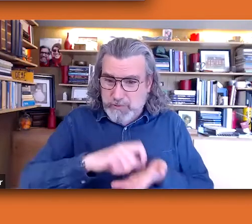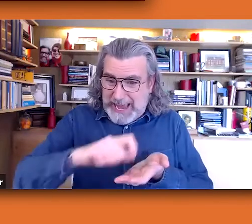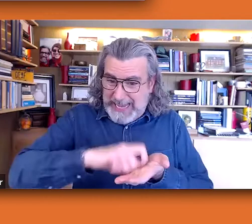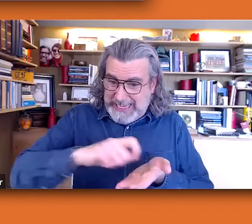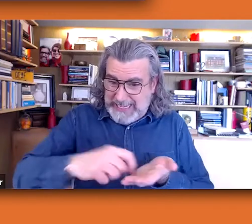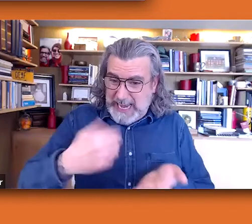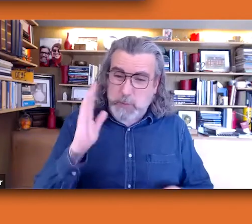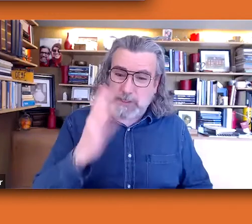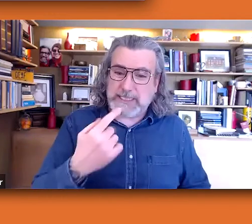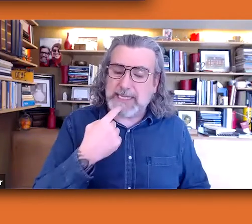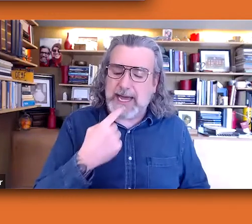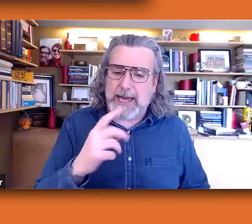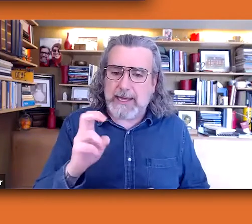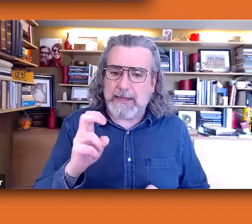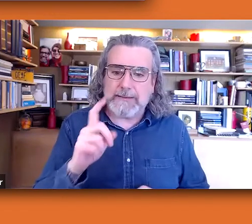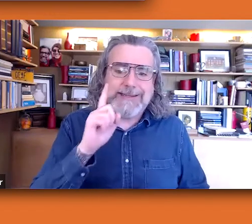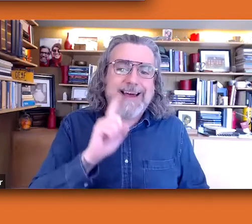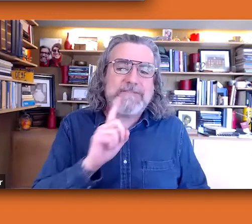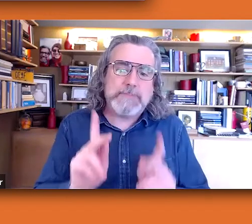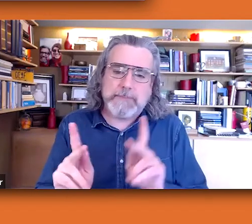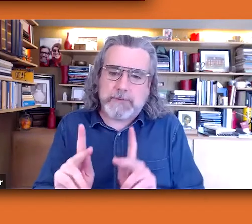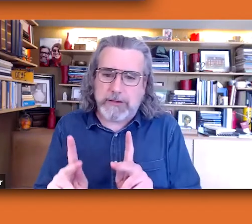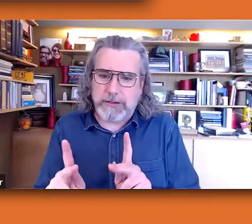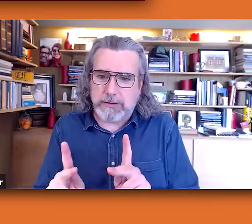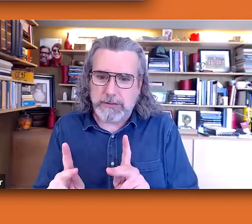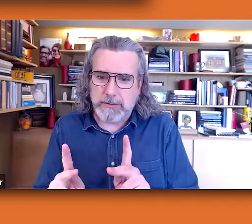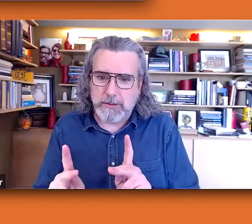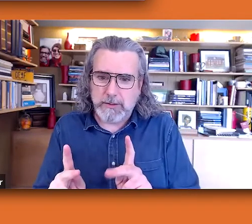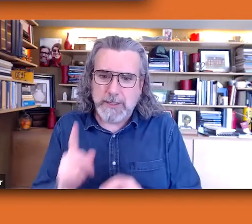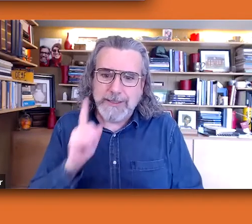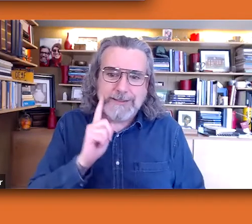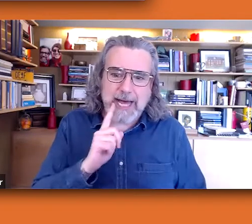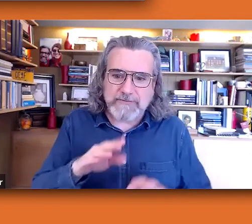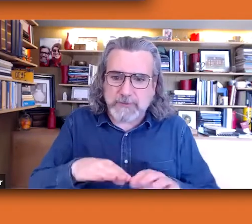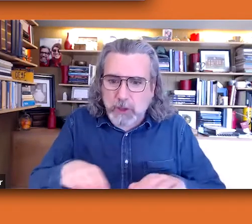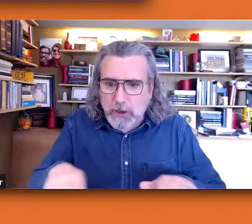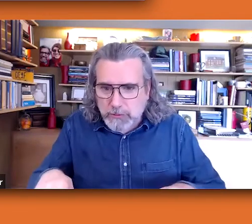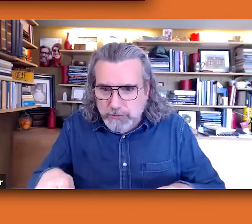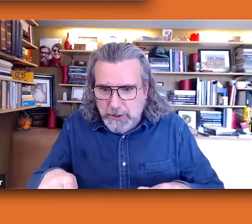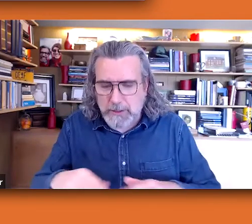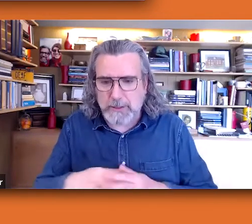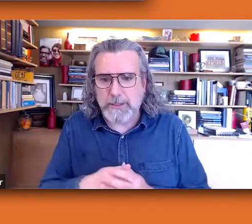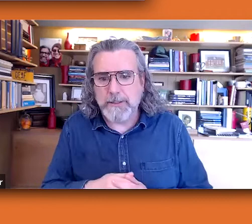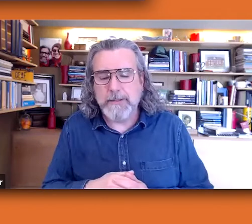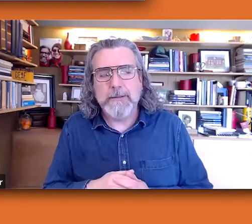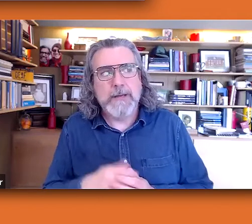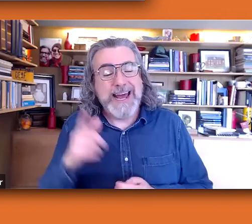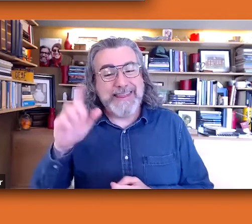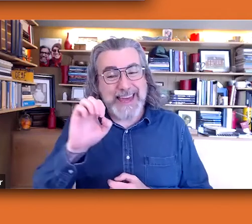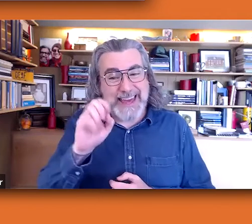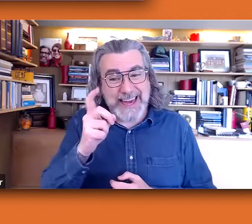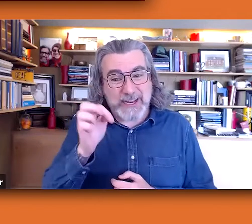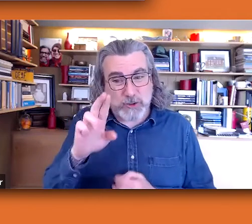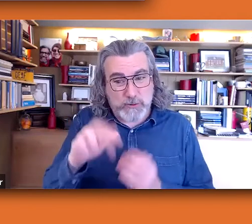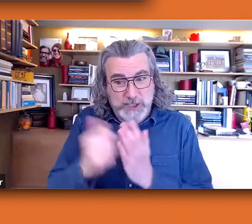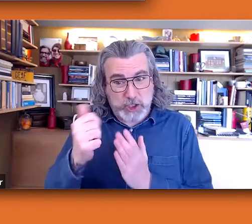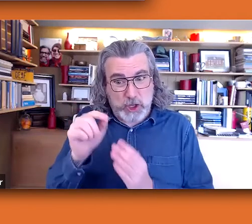So, for example, in writing, I always say "deaf people" or "deaf children," and the editor of one journal